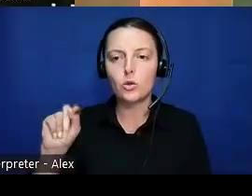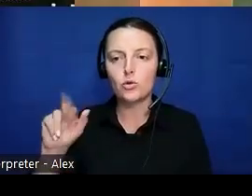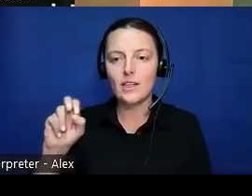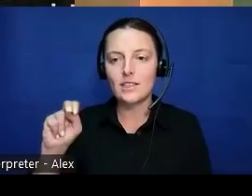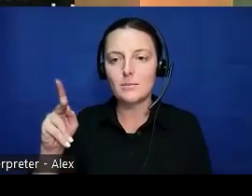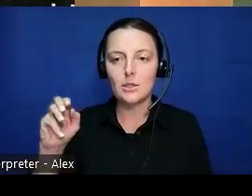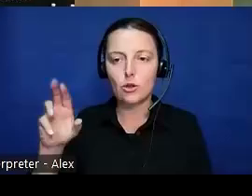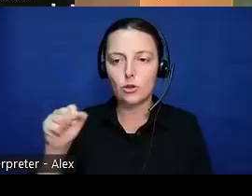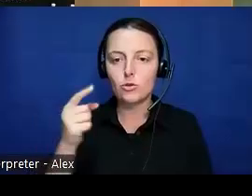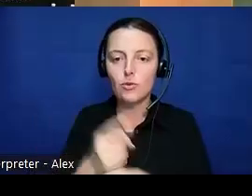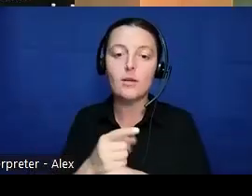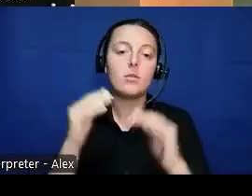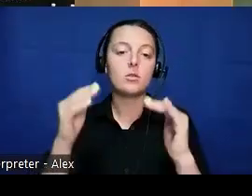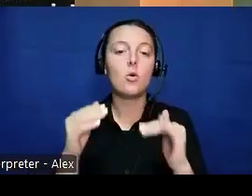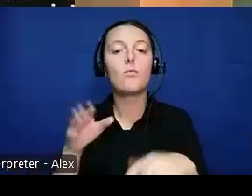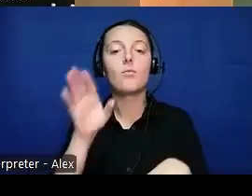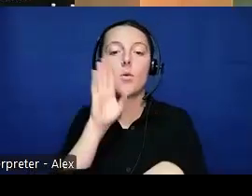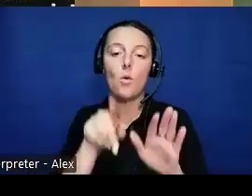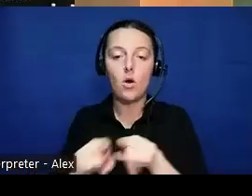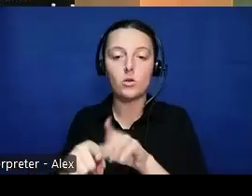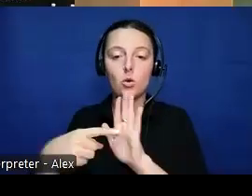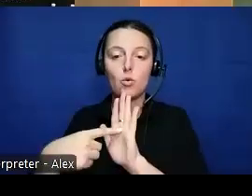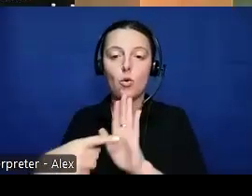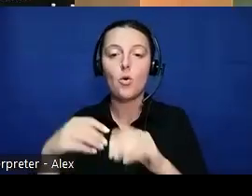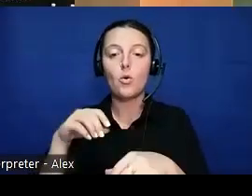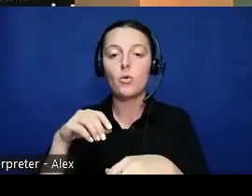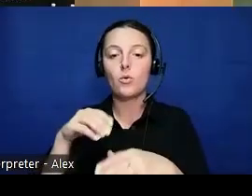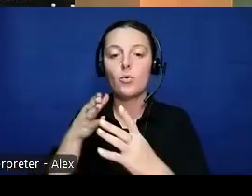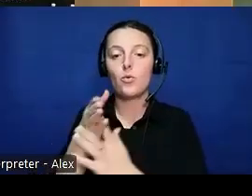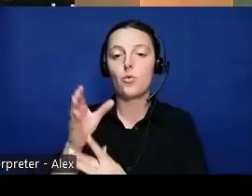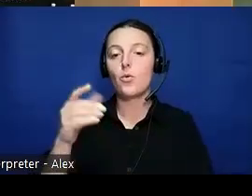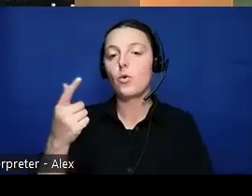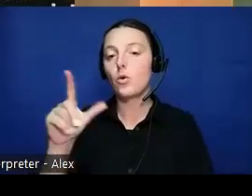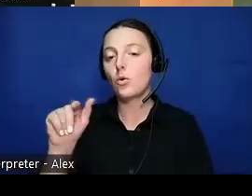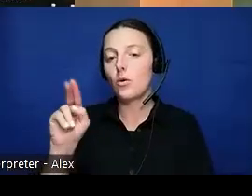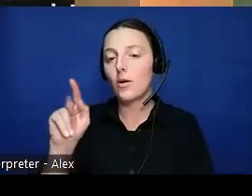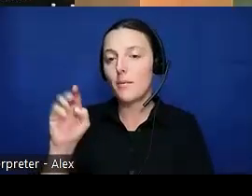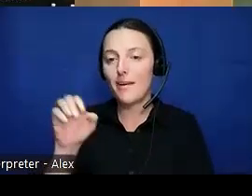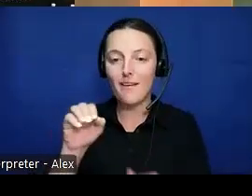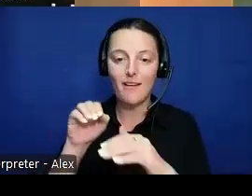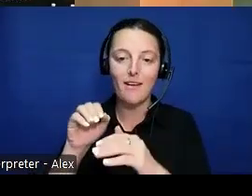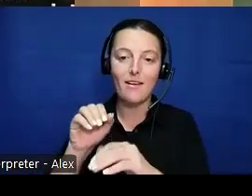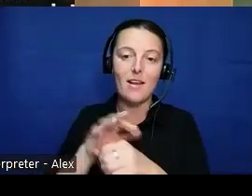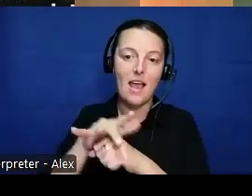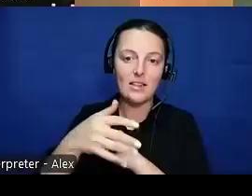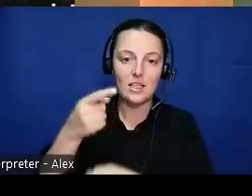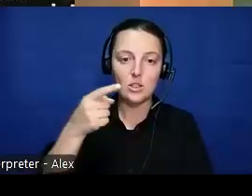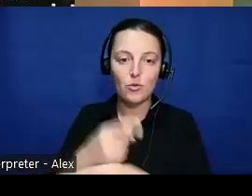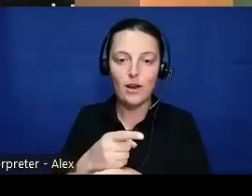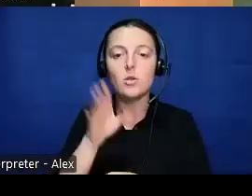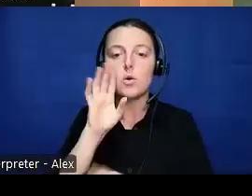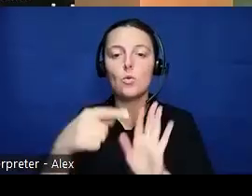And these some of these um neurotransmitters are toxic to to the brain. The reason I like this so